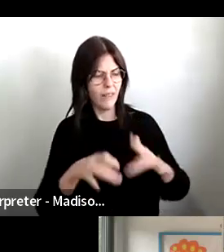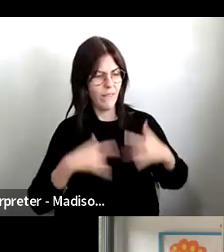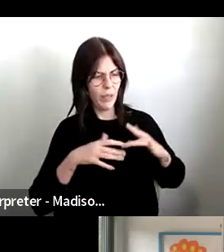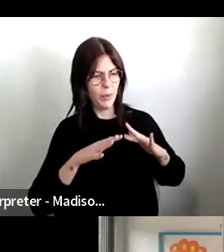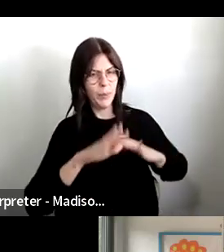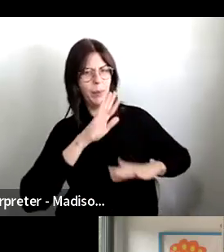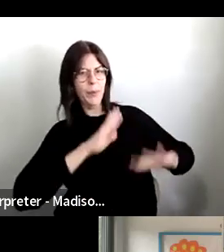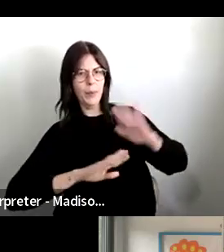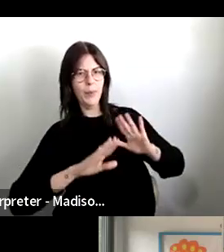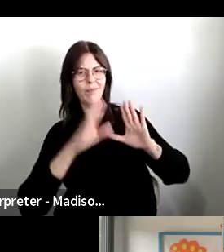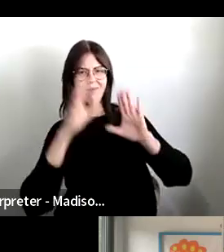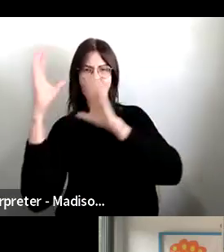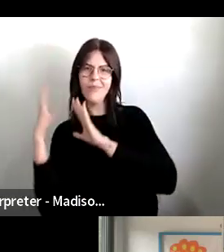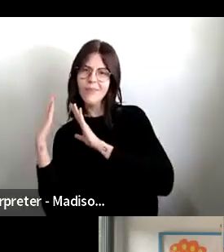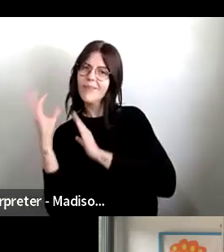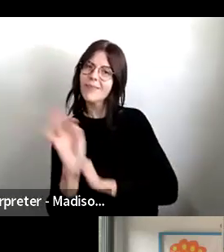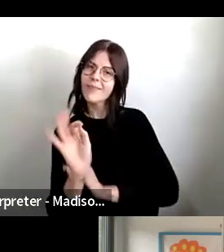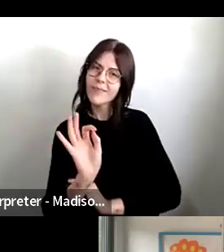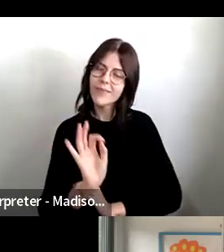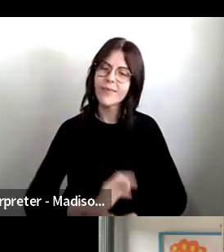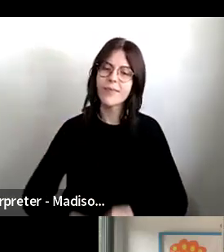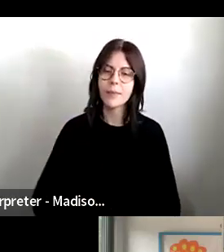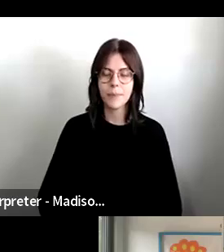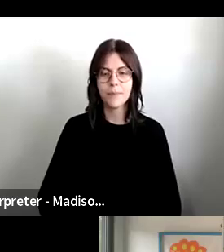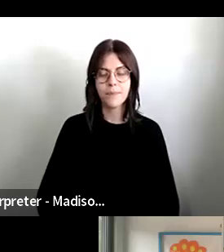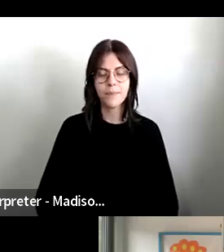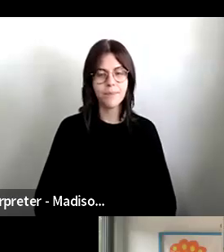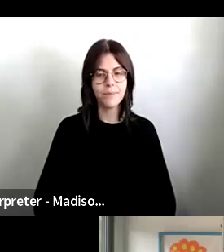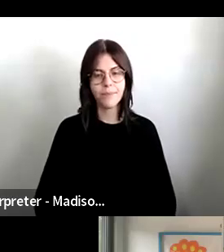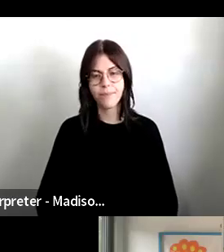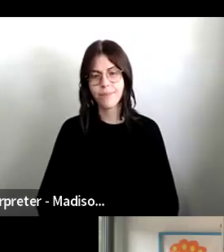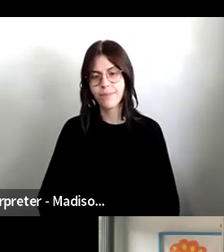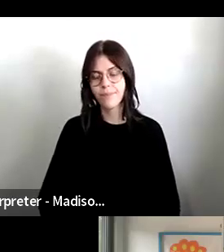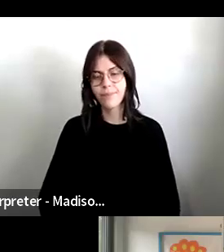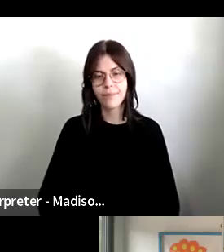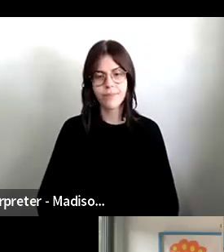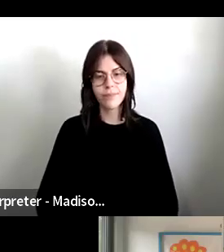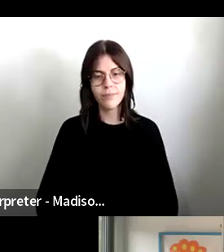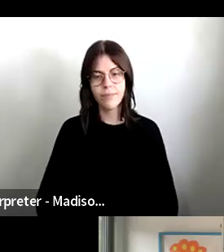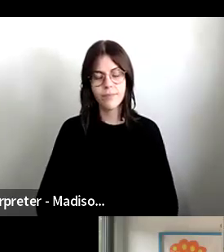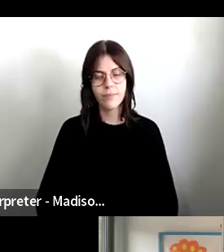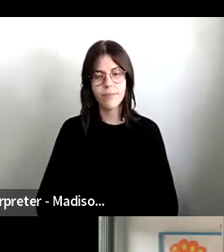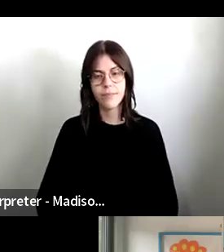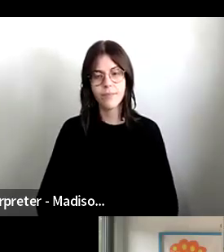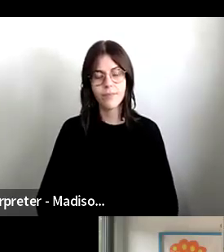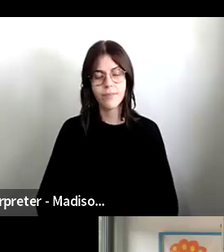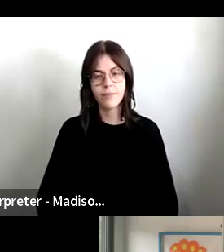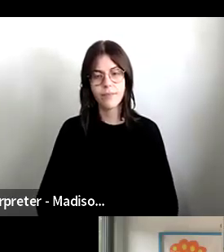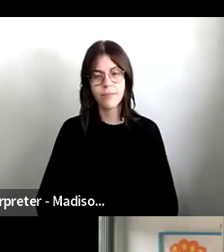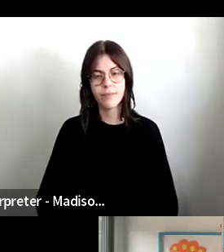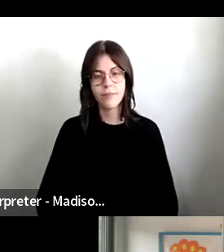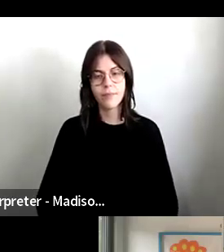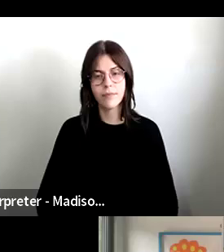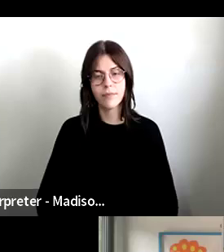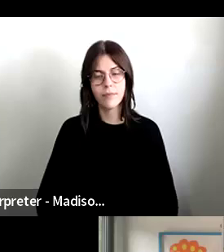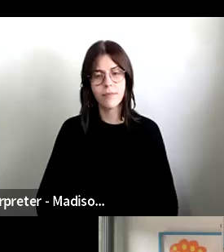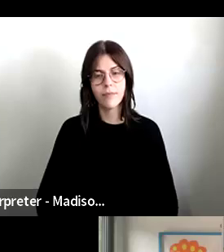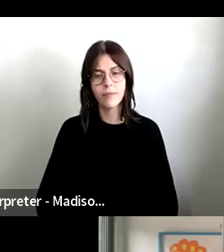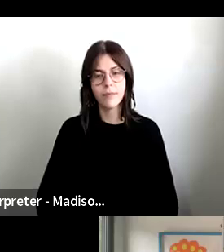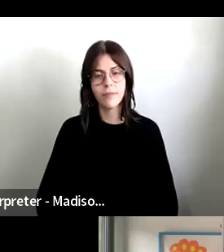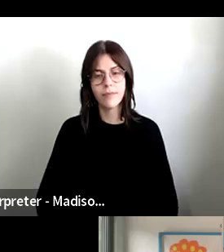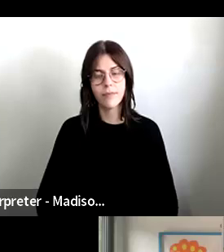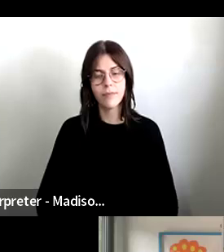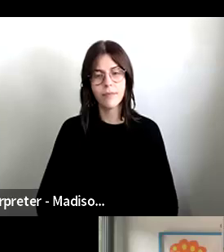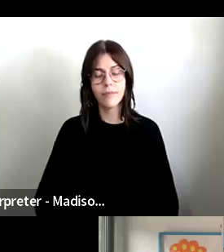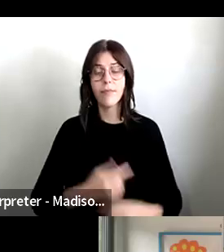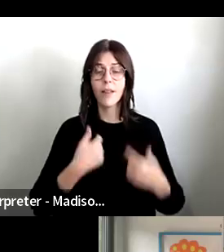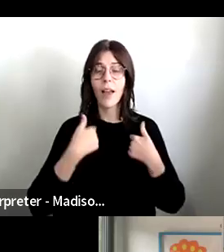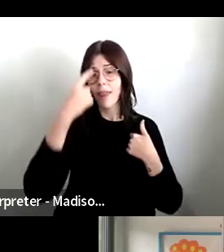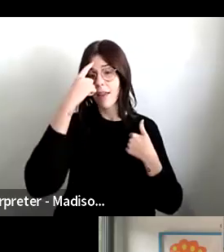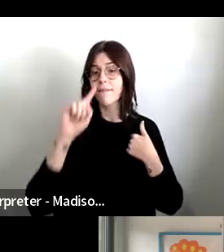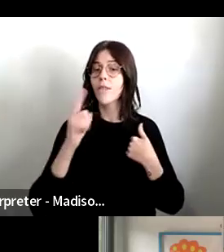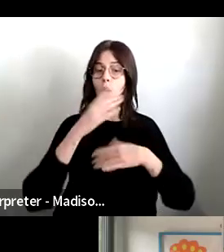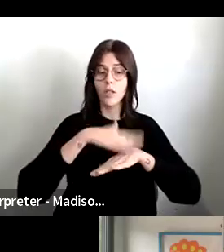too kind of overwhelmed with the information. I think the first time I did it was a little bit,